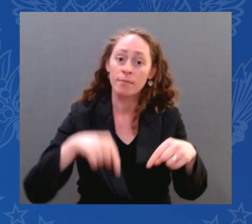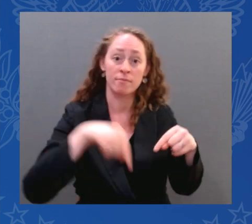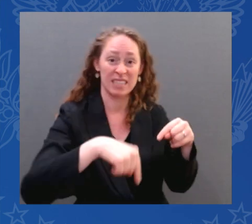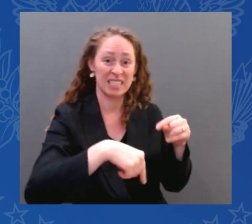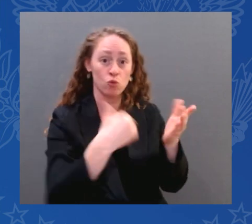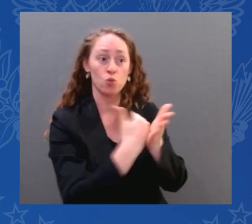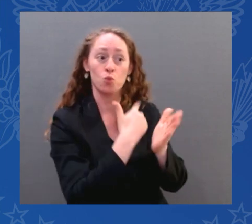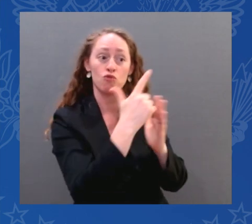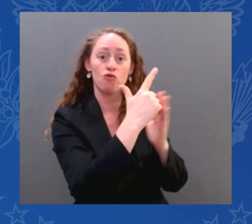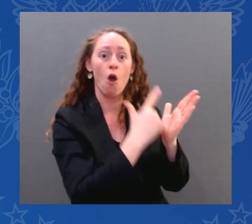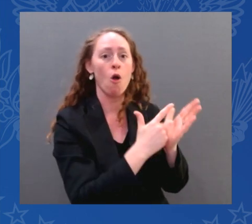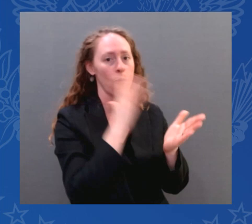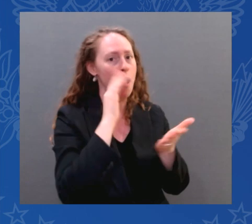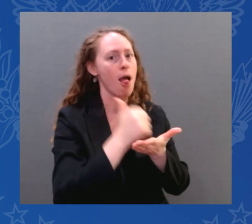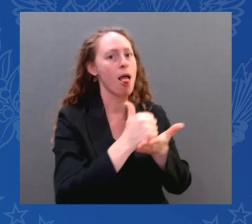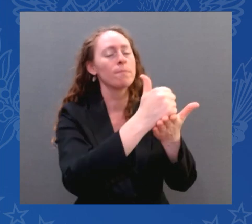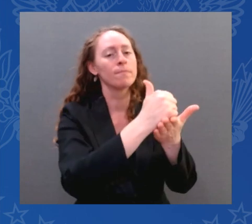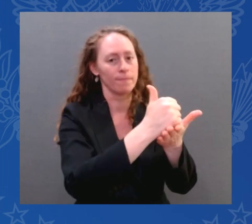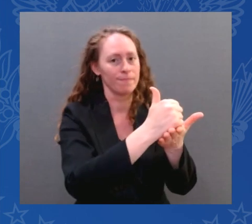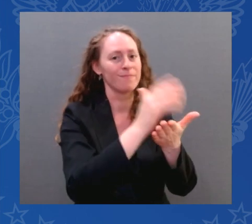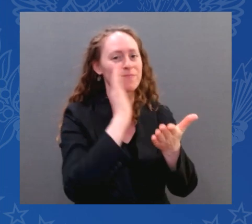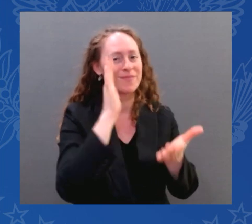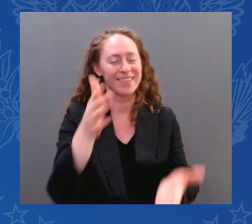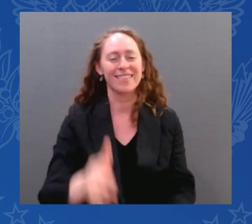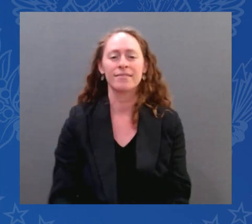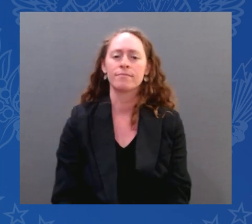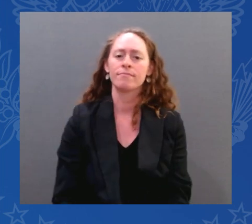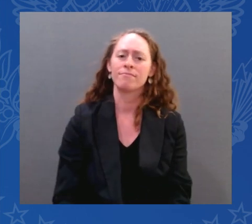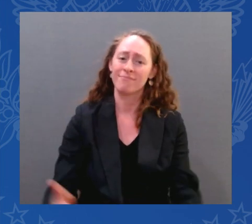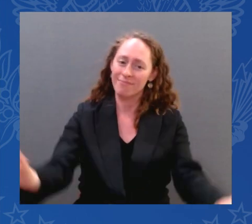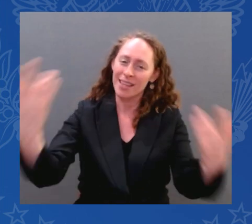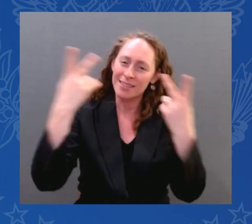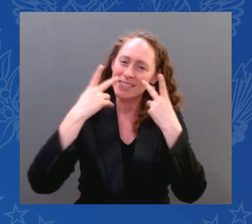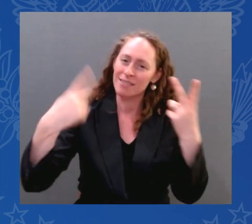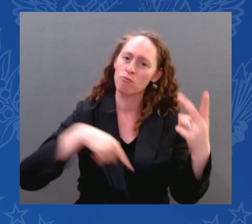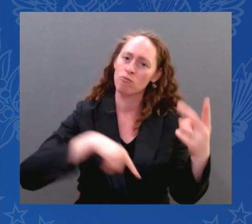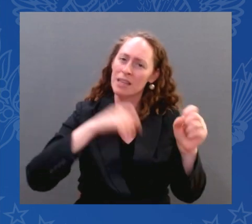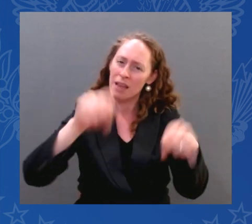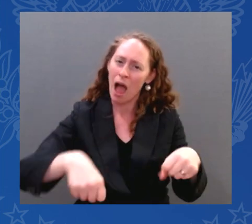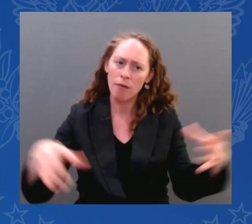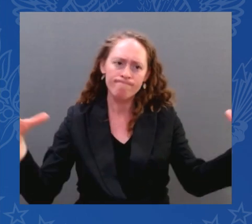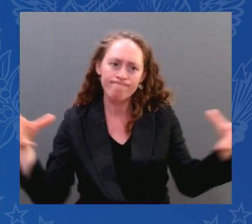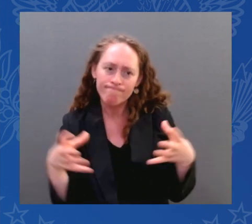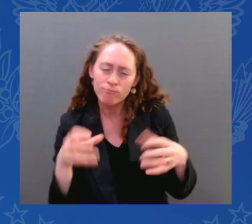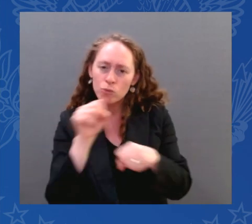when we work together on common ground, Democrats, Republicans, and independents, farmers,